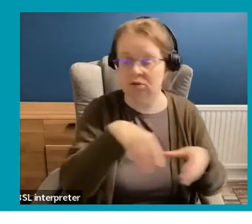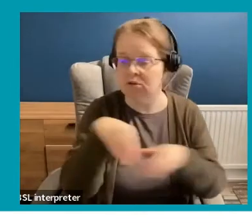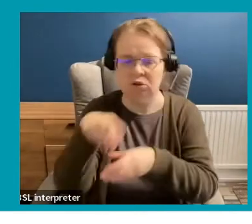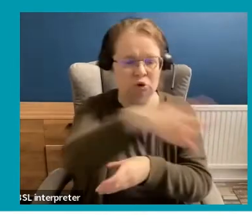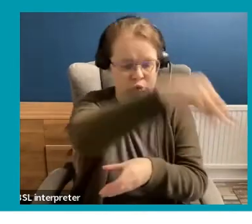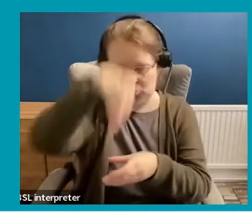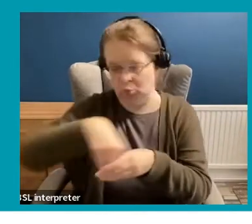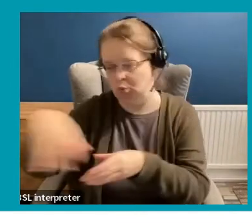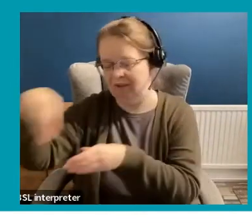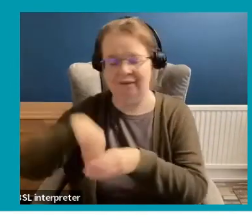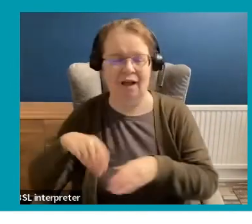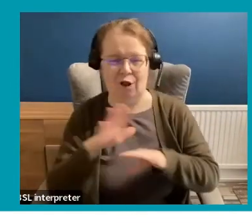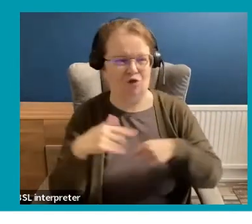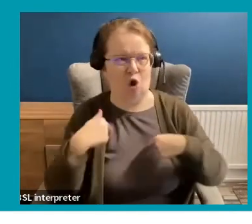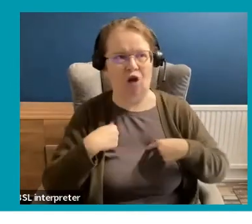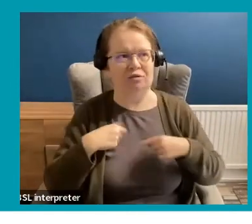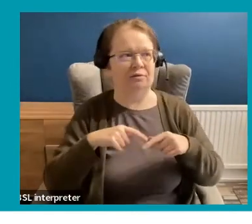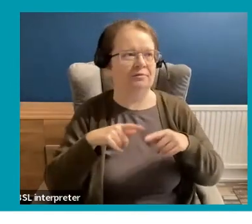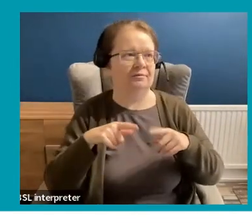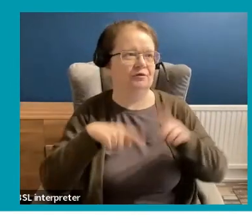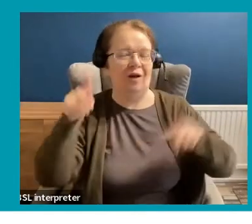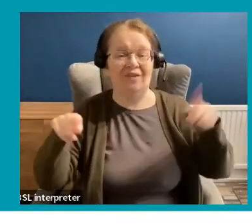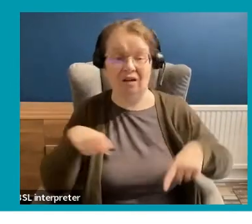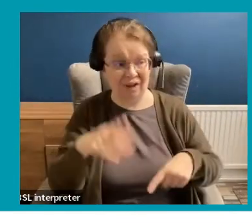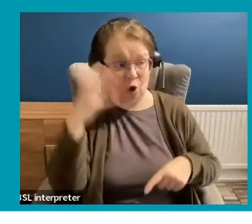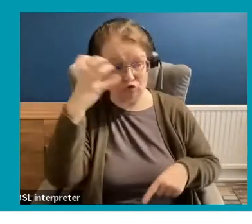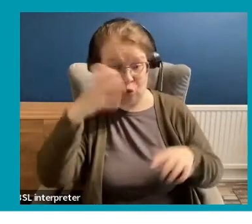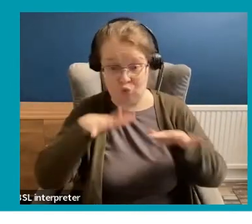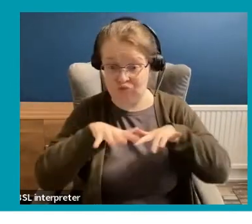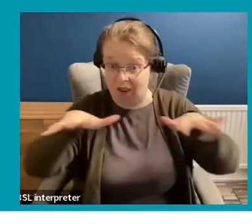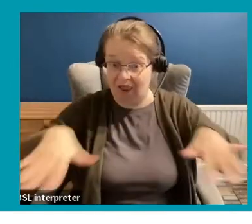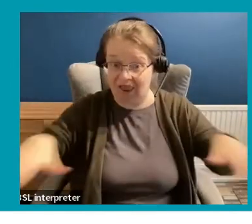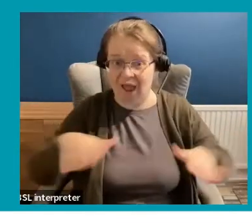But even a rural area like that you have people who are parents, people are not